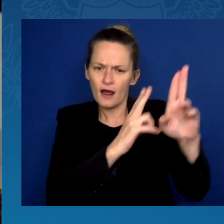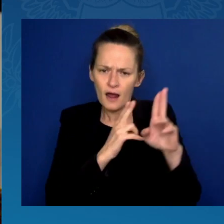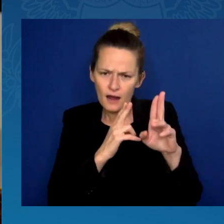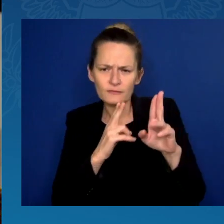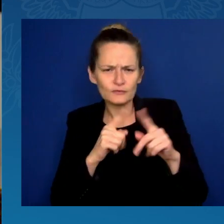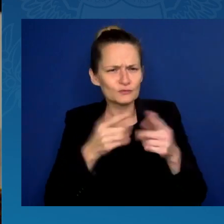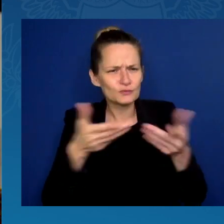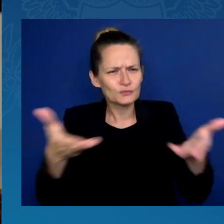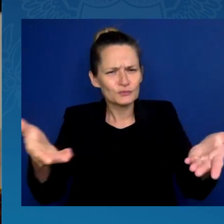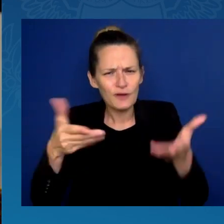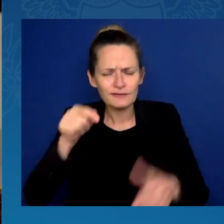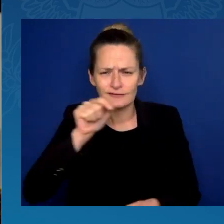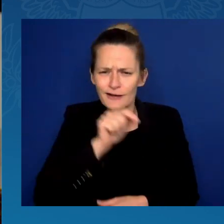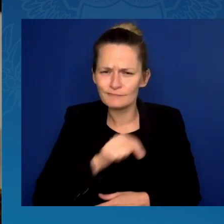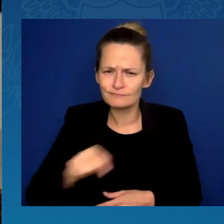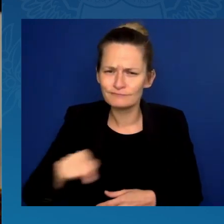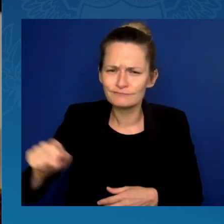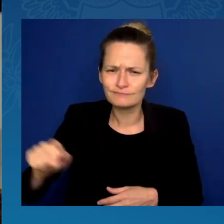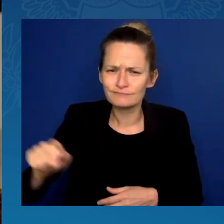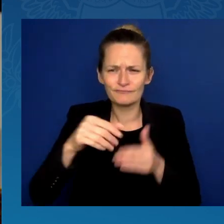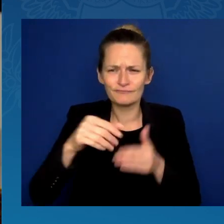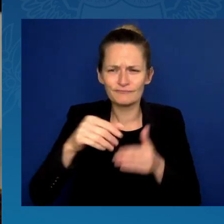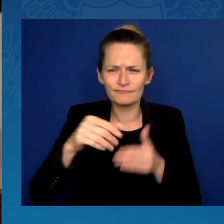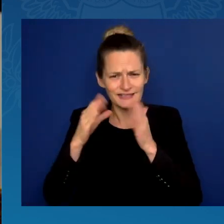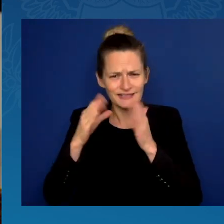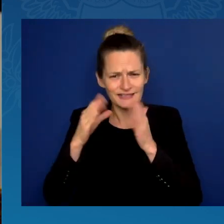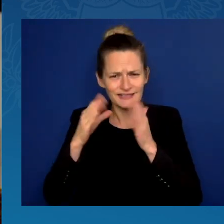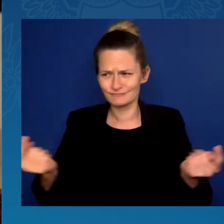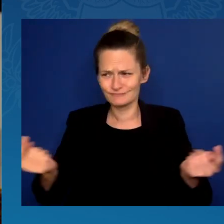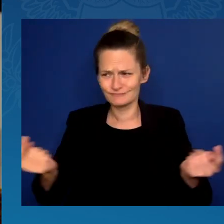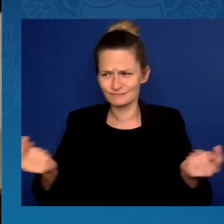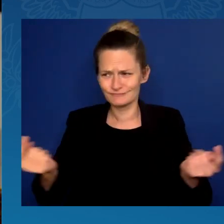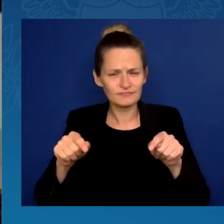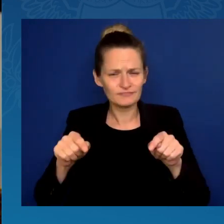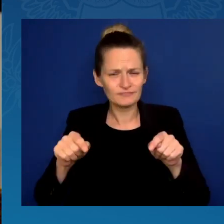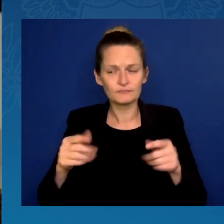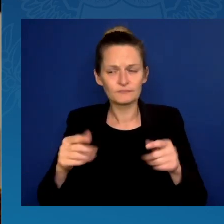And what we are seeing is, in many states around our country,